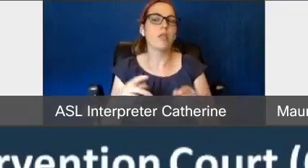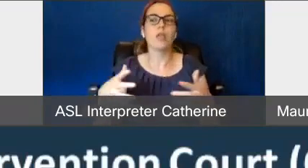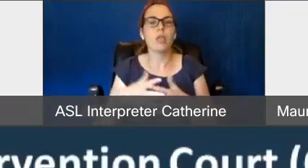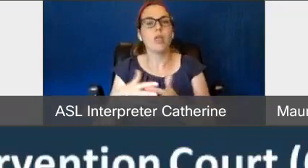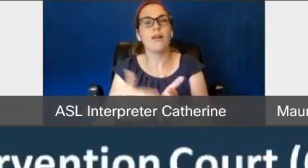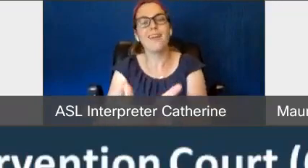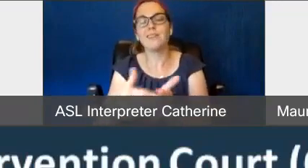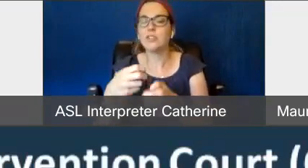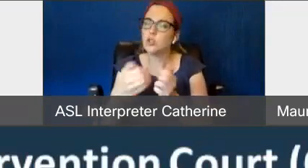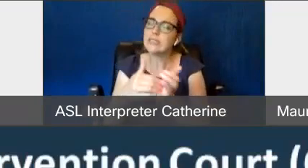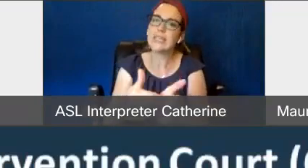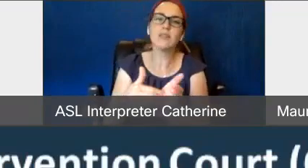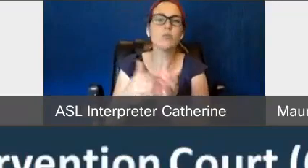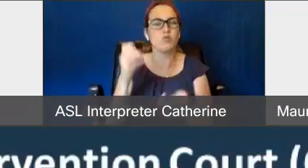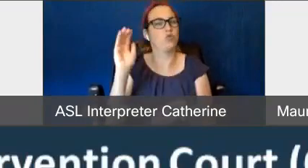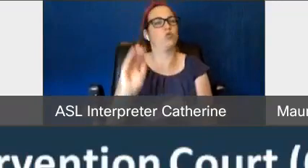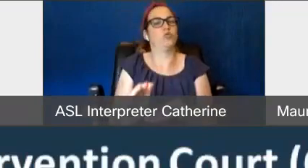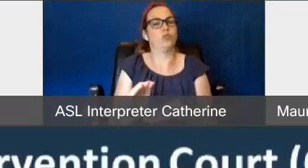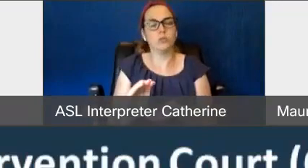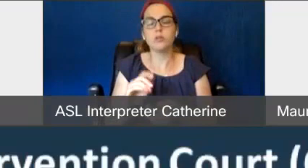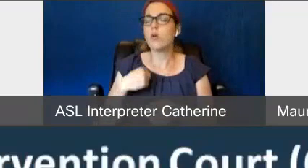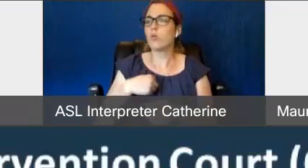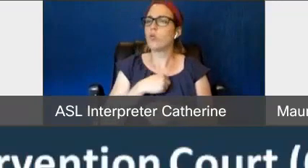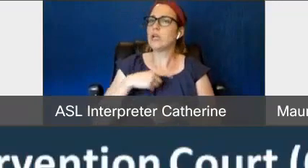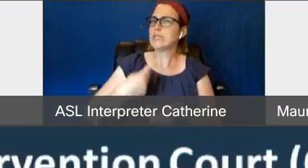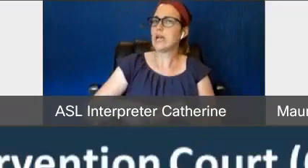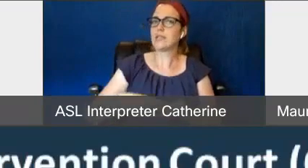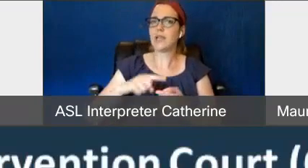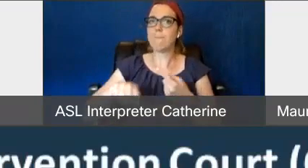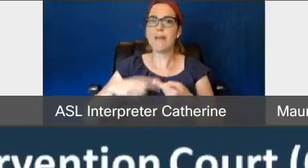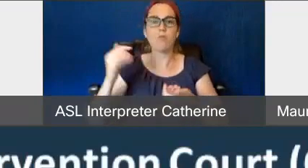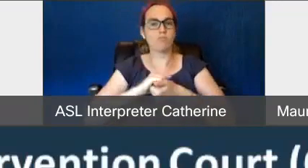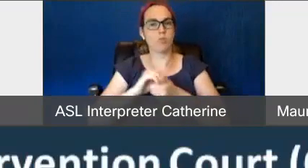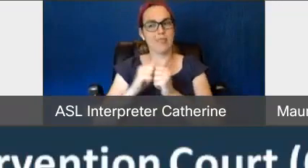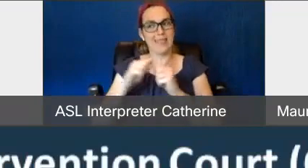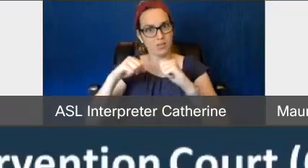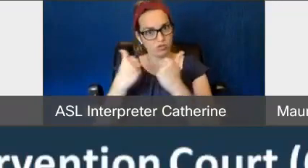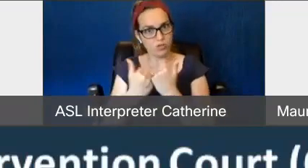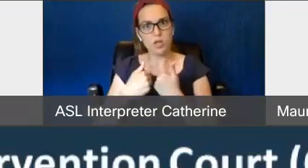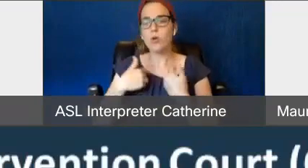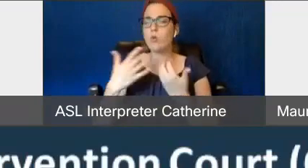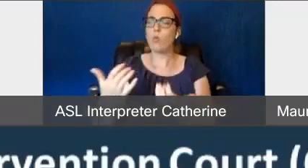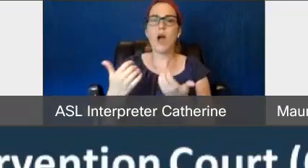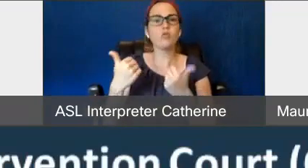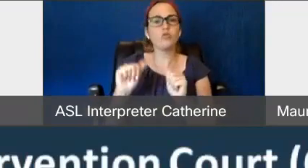we have to partner with our agencies, the whole idea is to cut down on recidivism and most importantly,